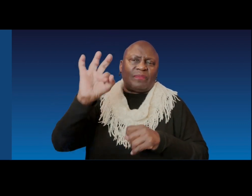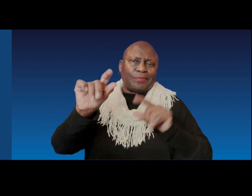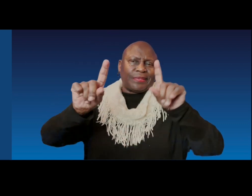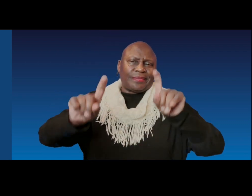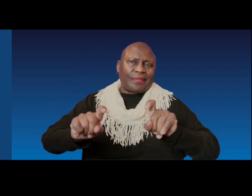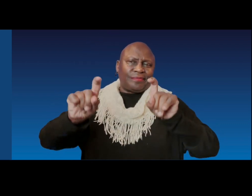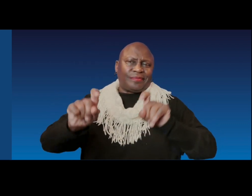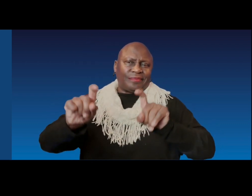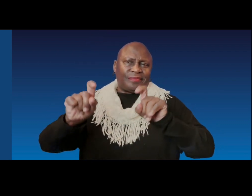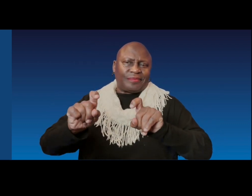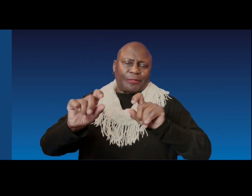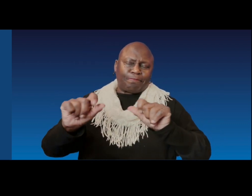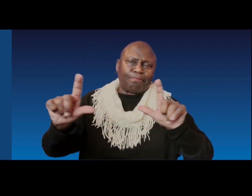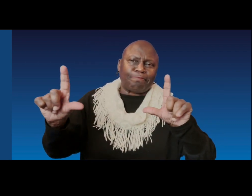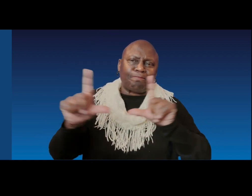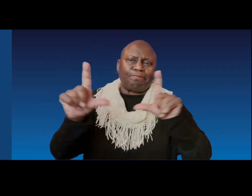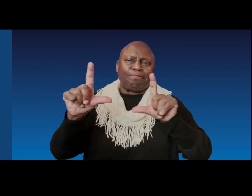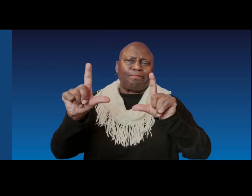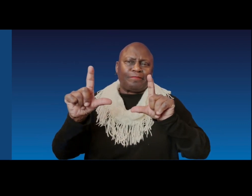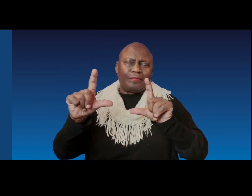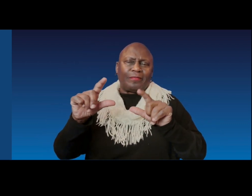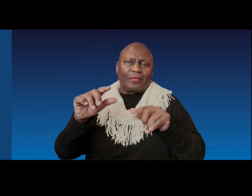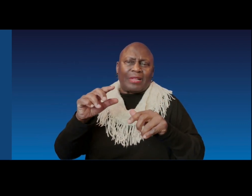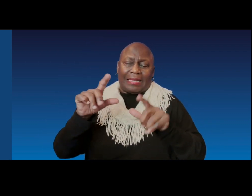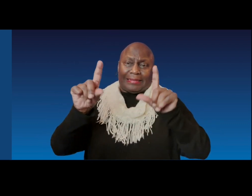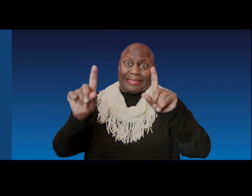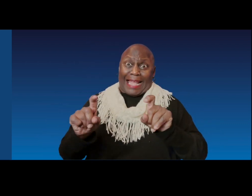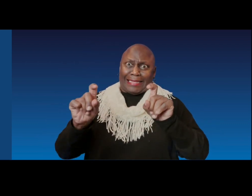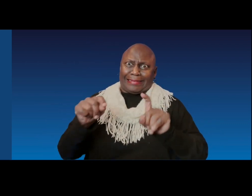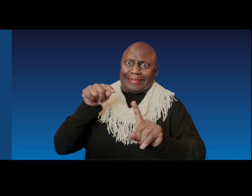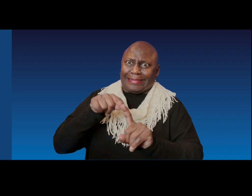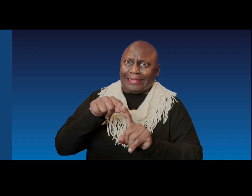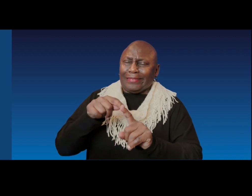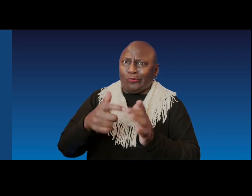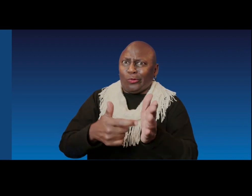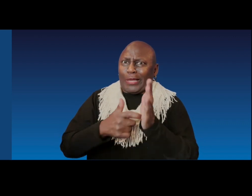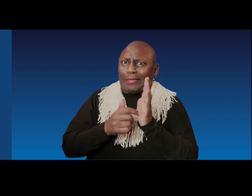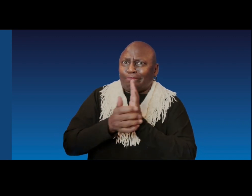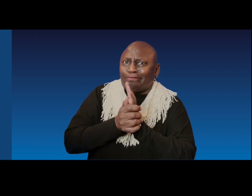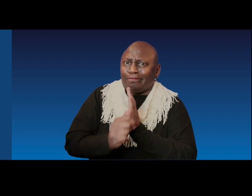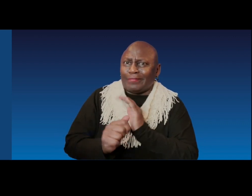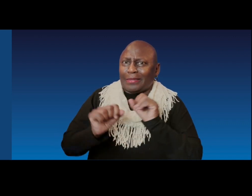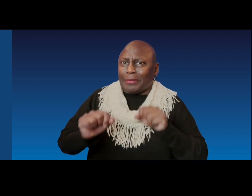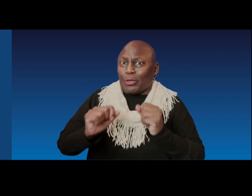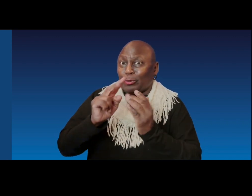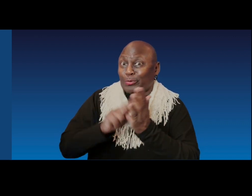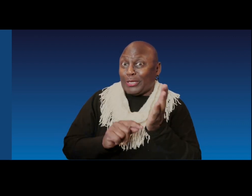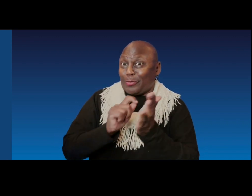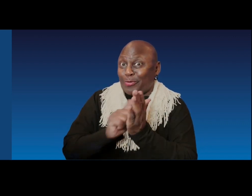This is primarily because of testing and licensure. Testing requires the ability to read and write